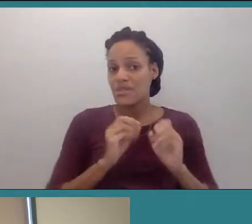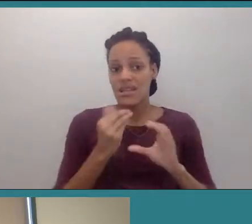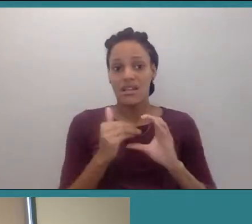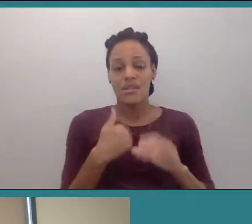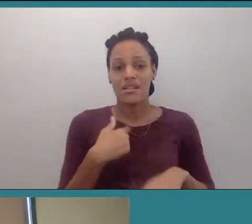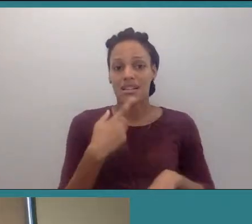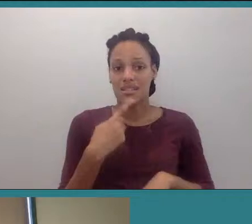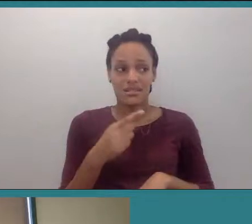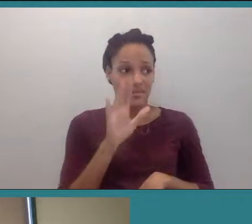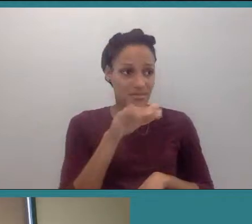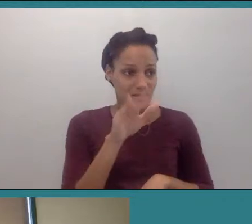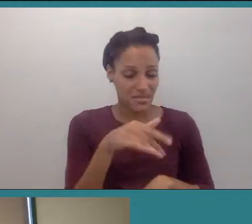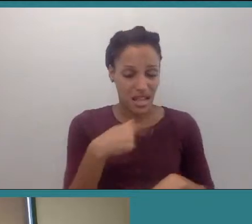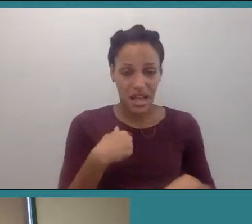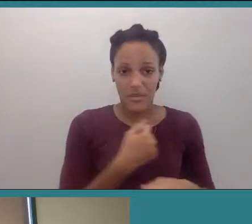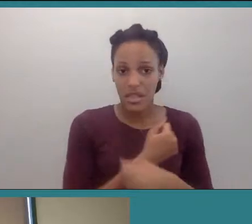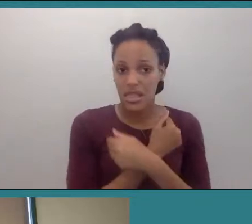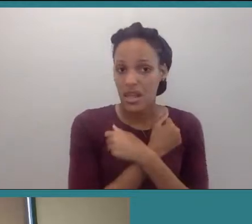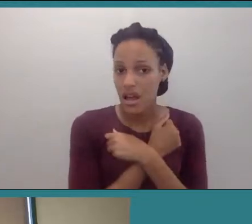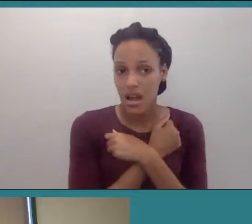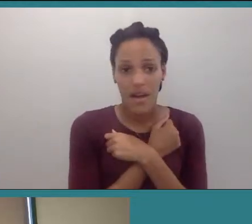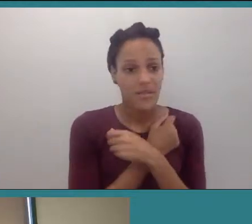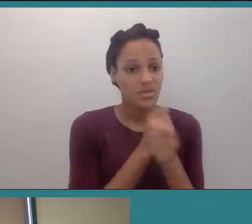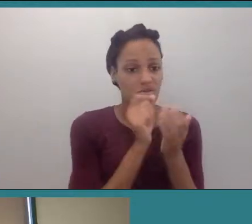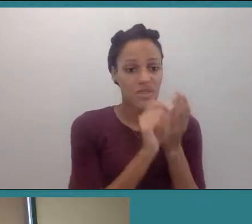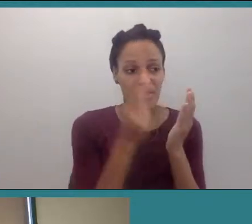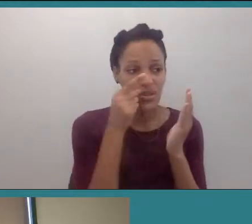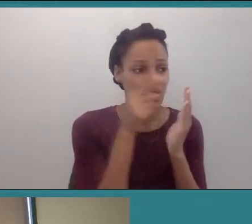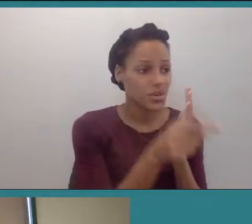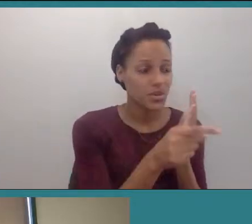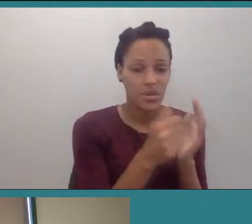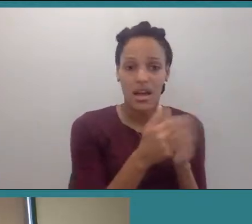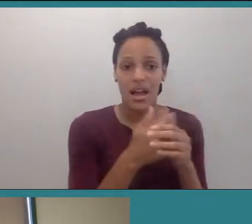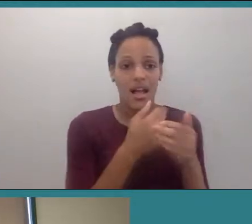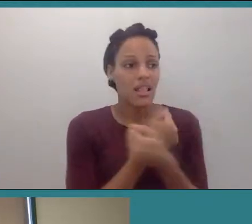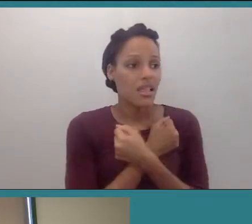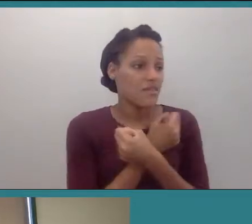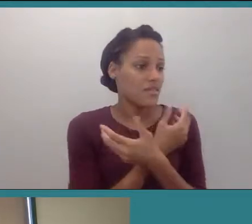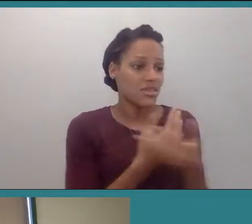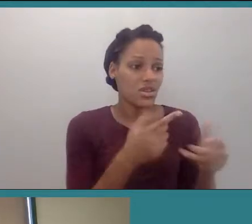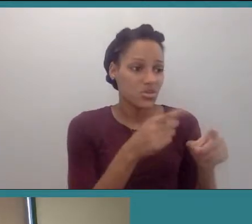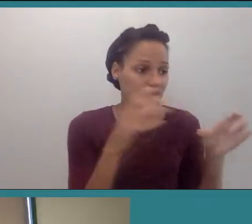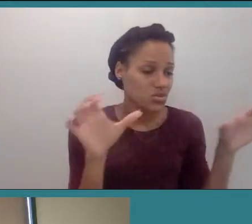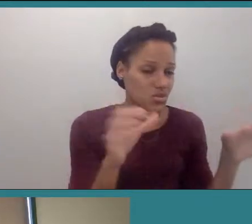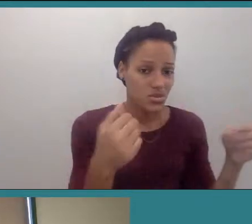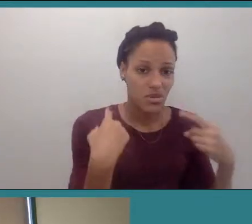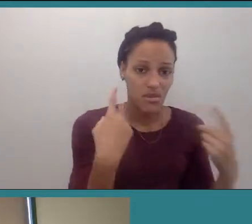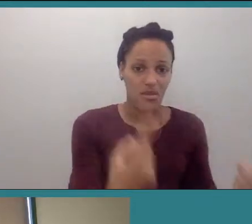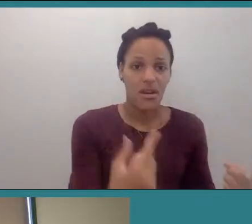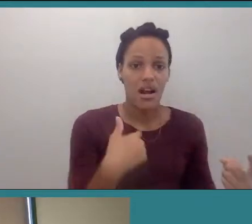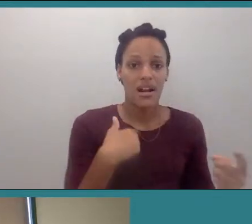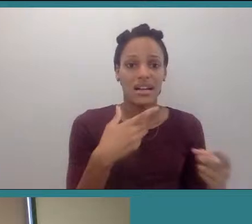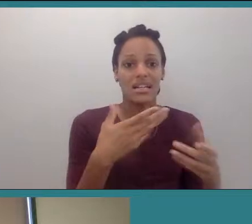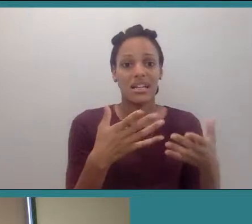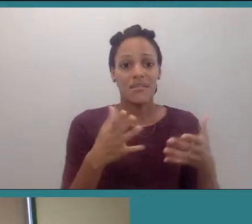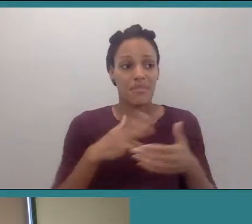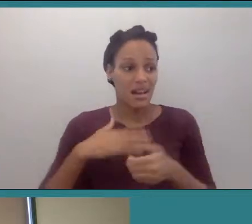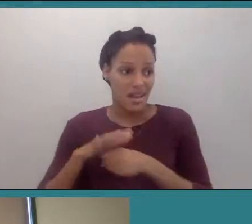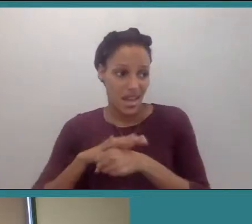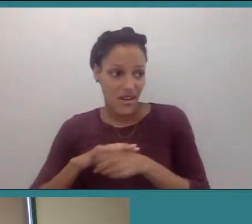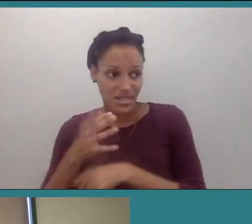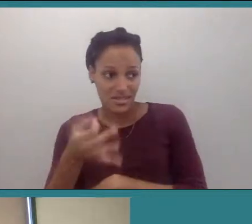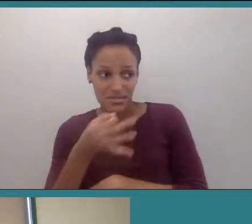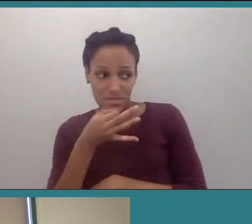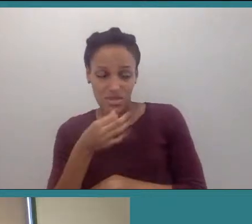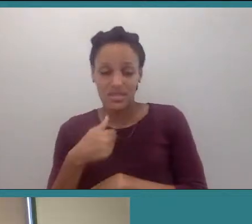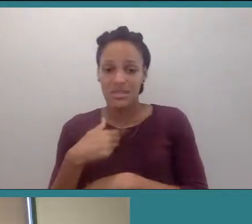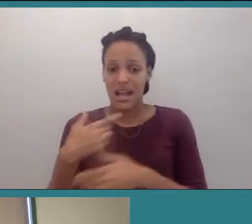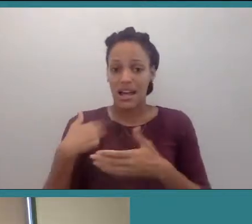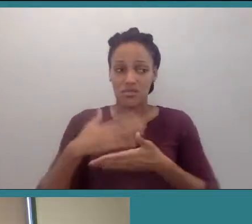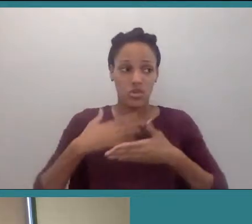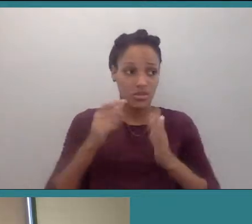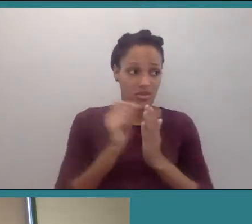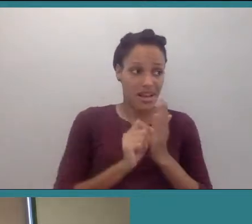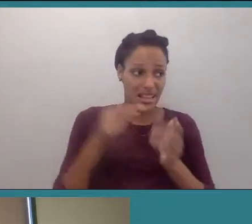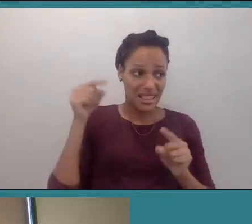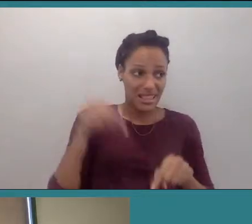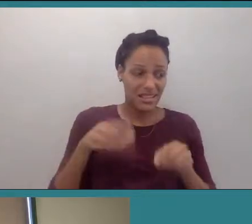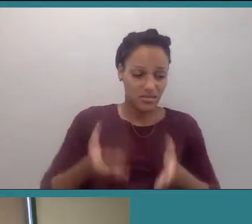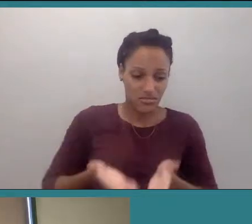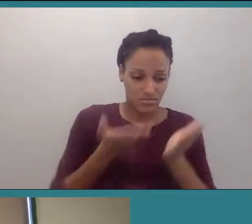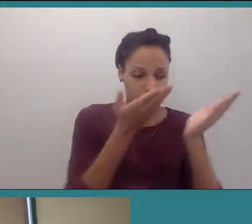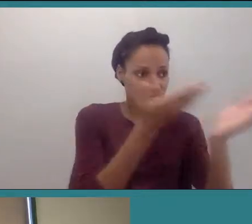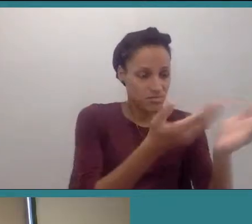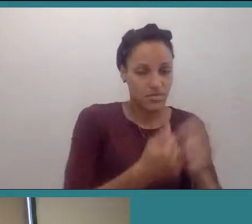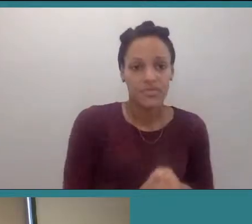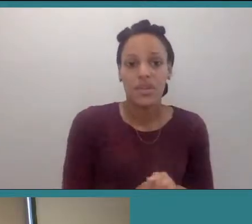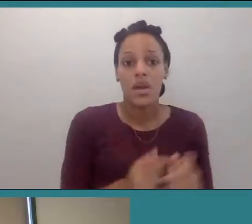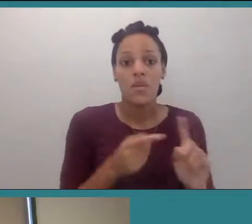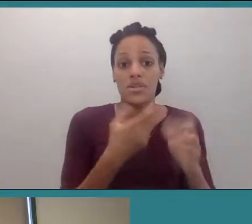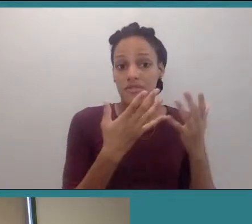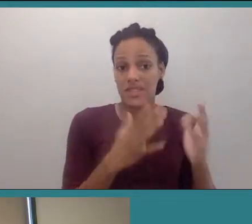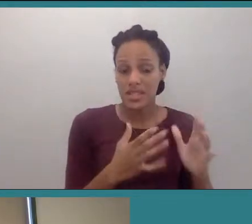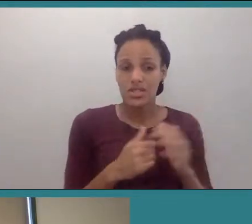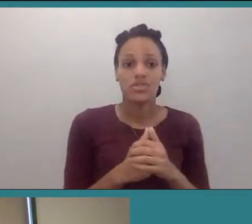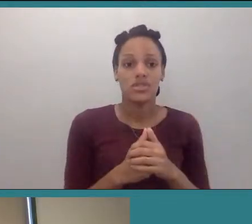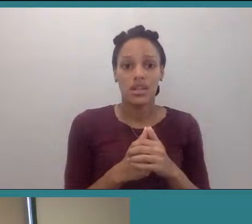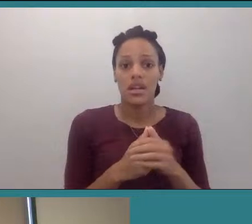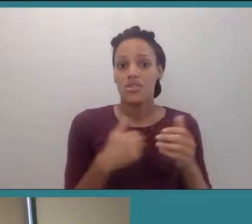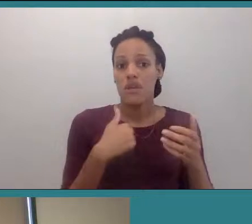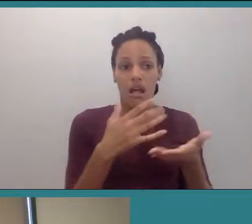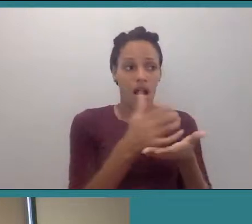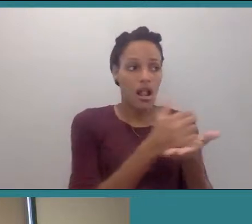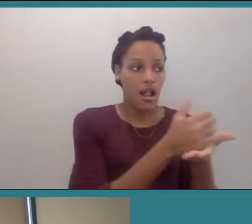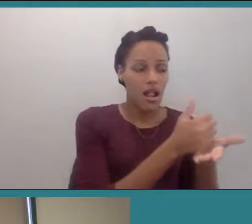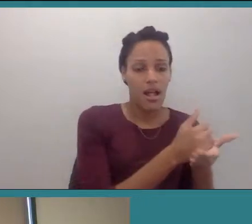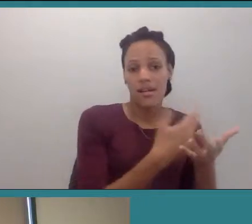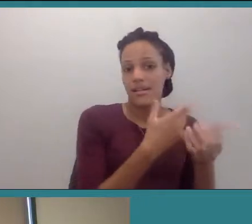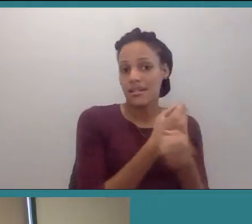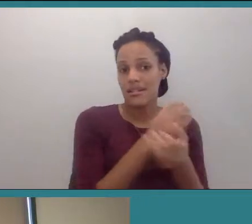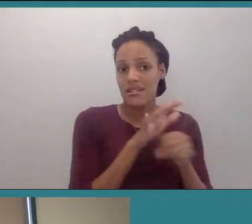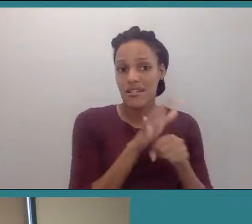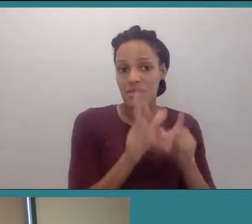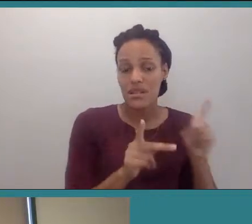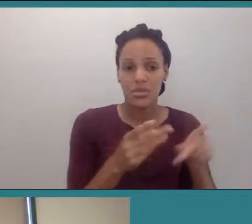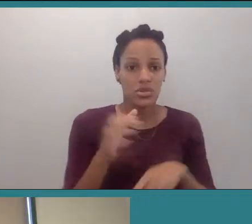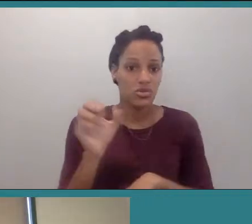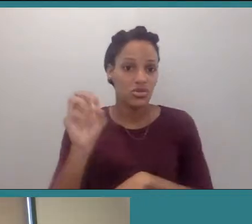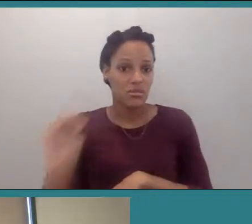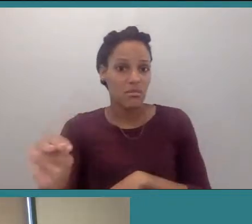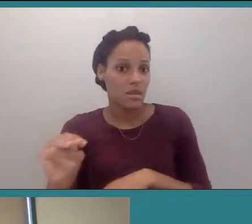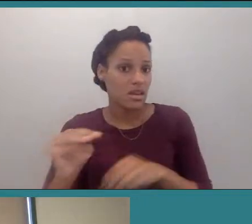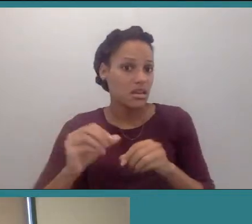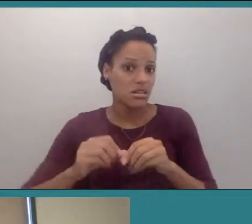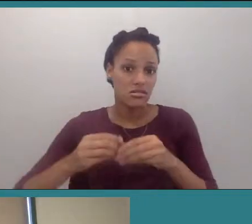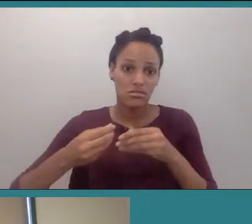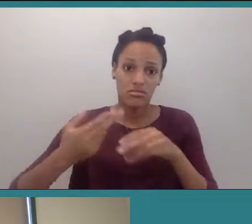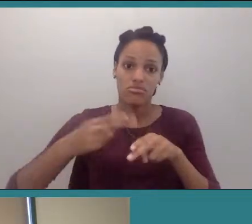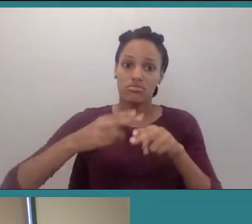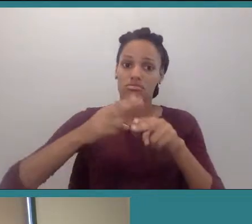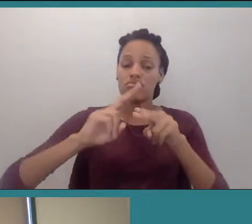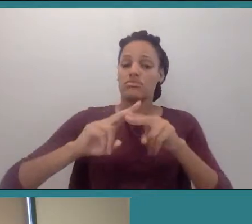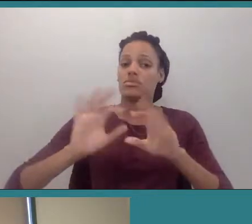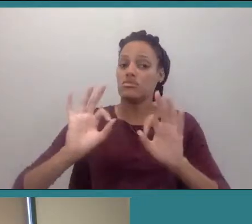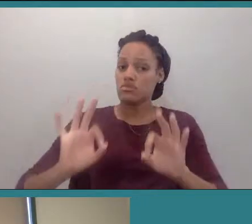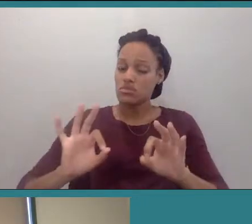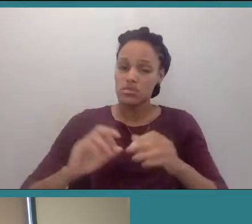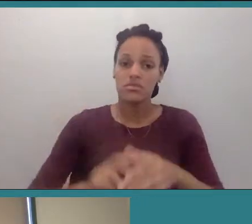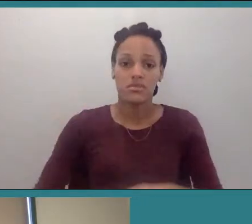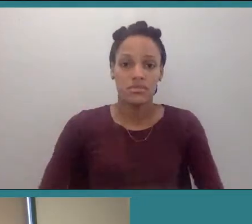are more comments coming in, please don't hesitate to